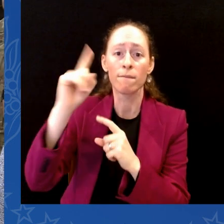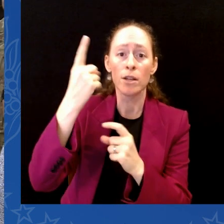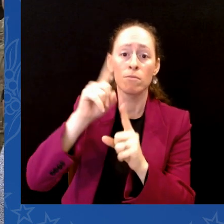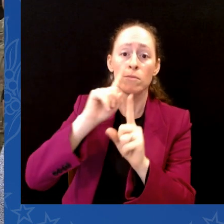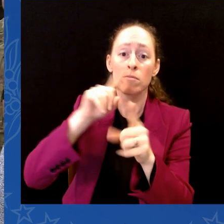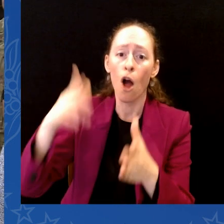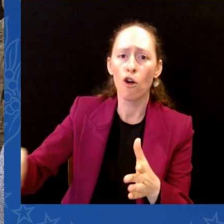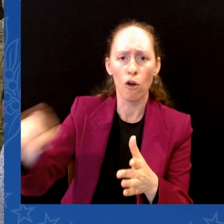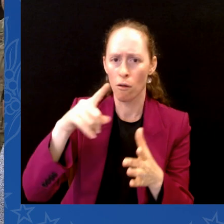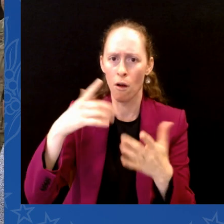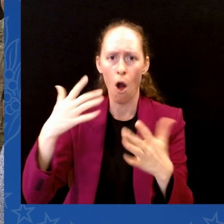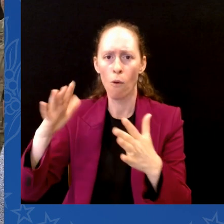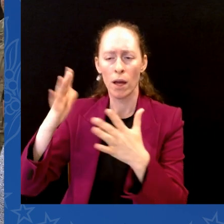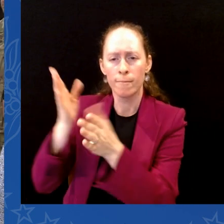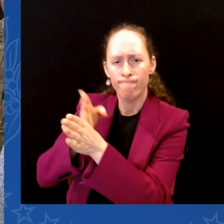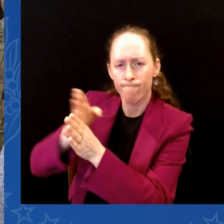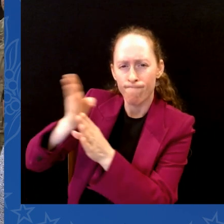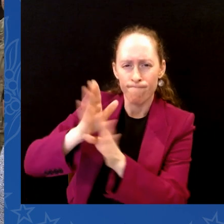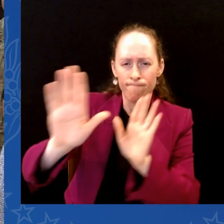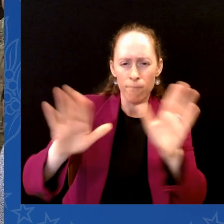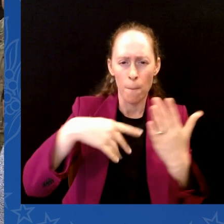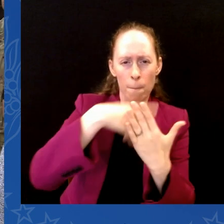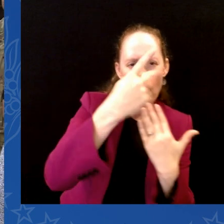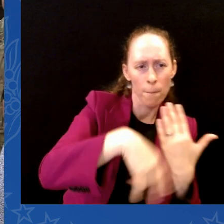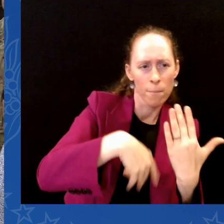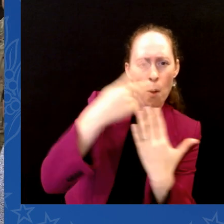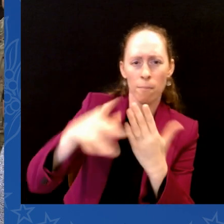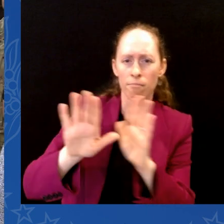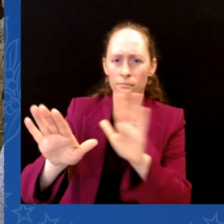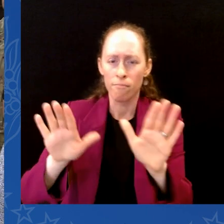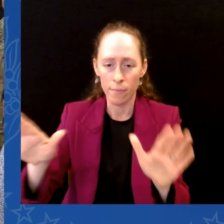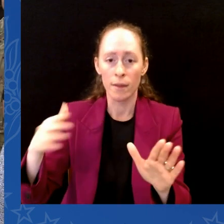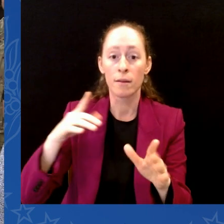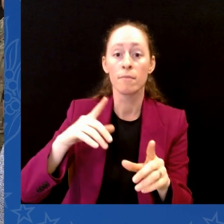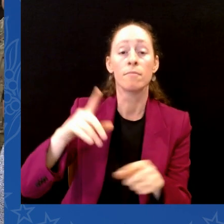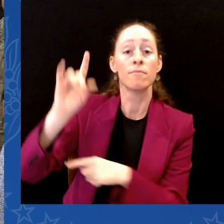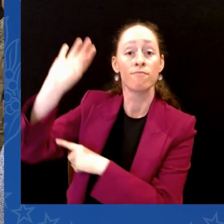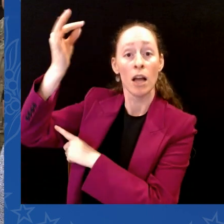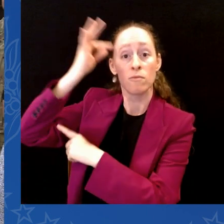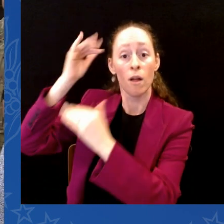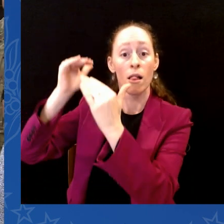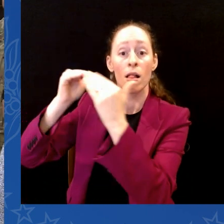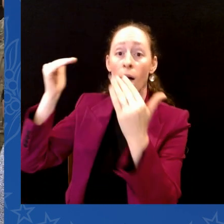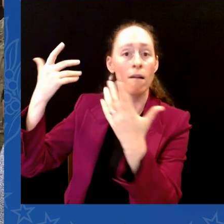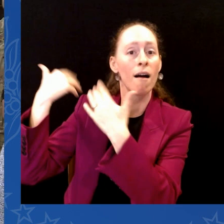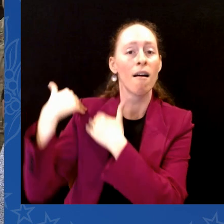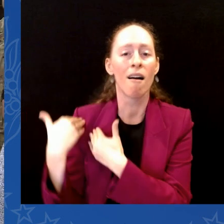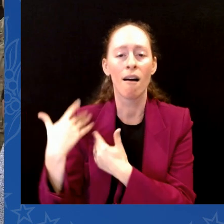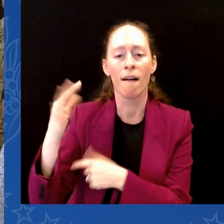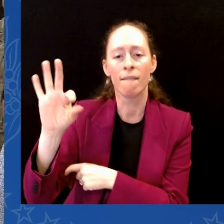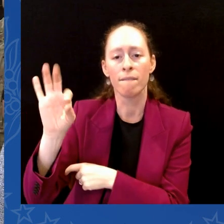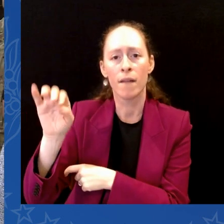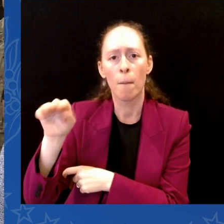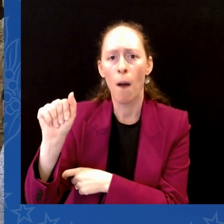And then, of course, the federal government, FEMA, providing support. And I think we've worked as well across state,